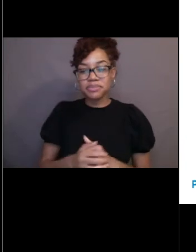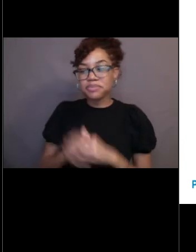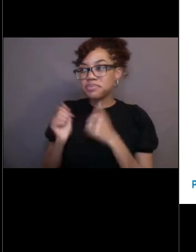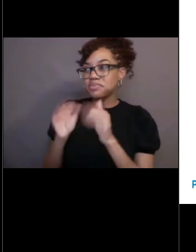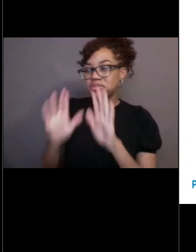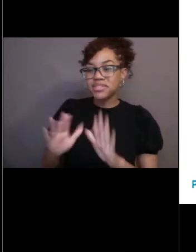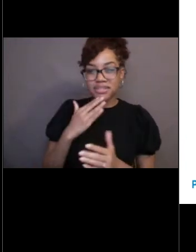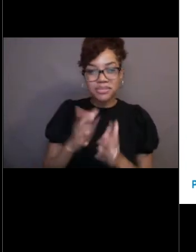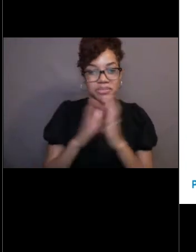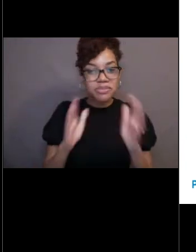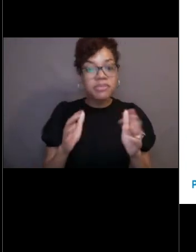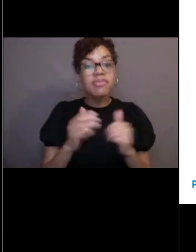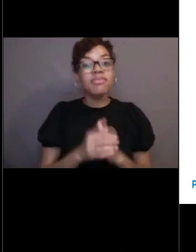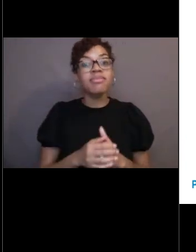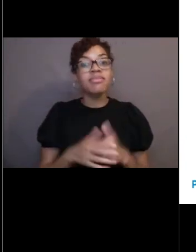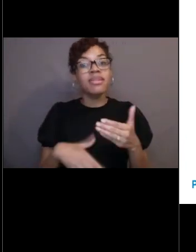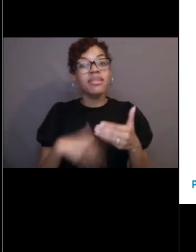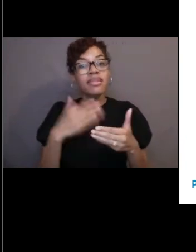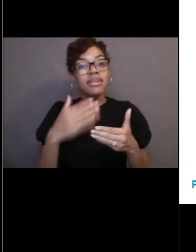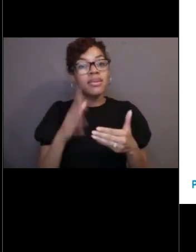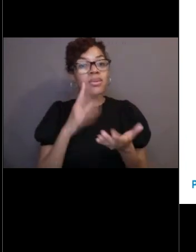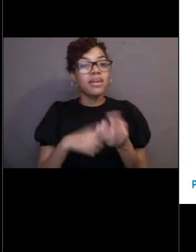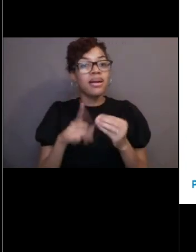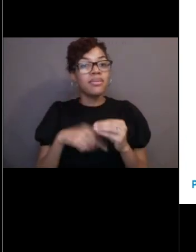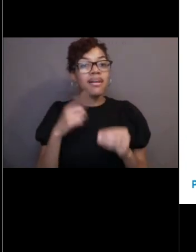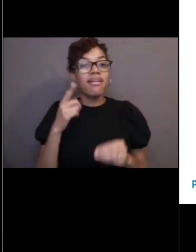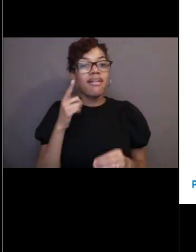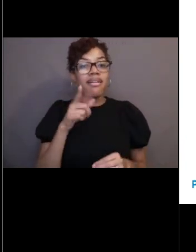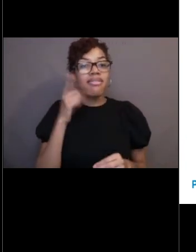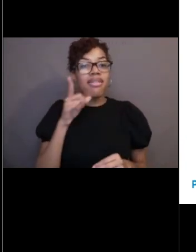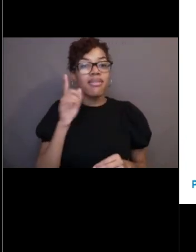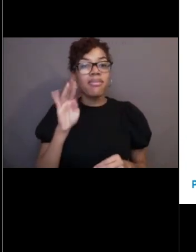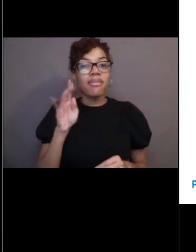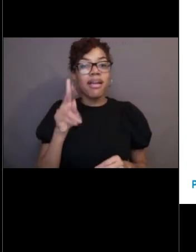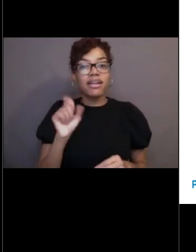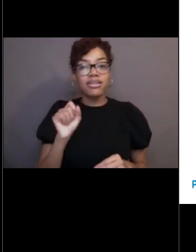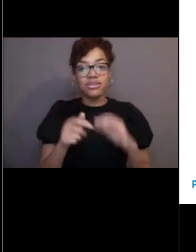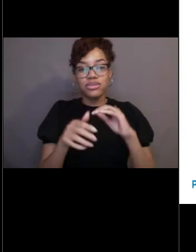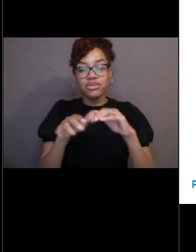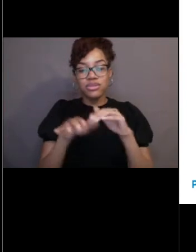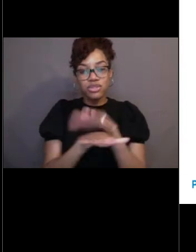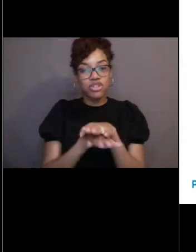So, yeah, next I'll be talking about leatherback turtles. So I showed you examples of loggerheads,